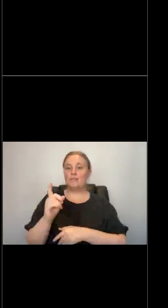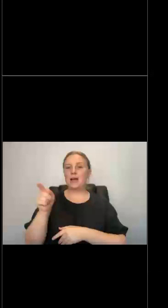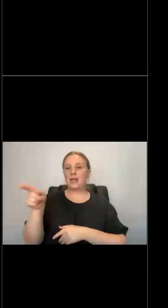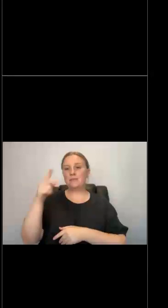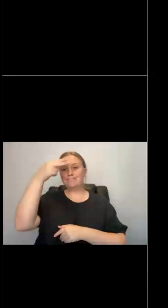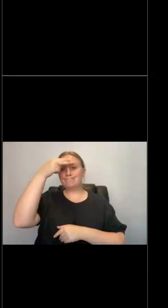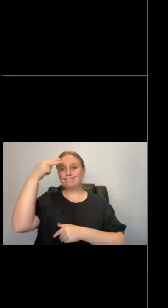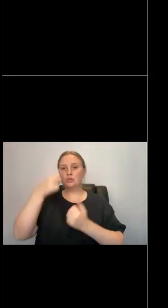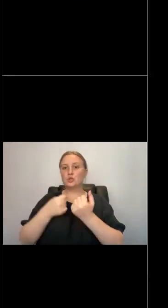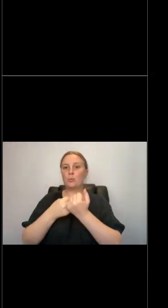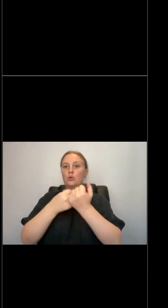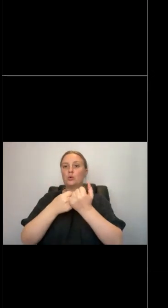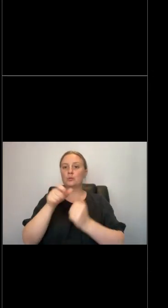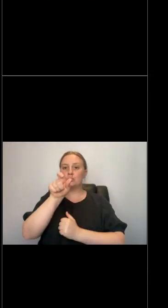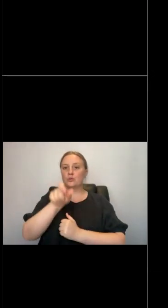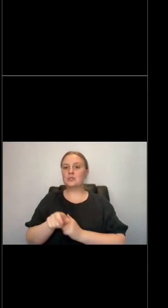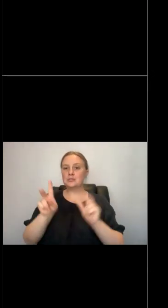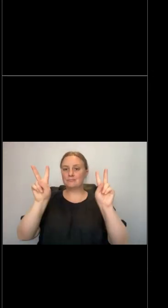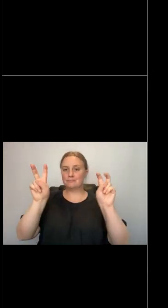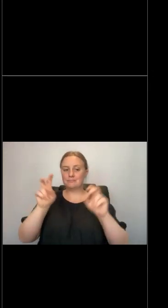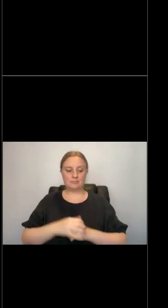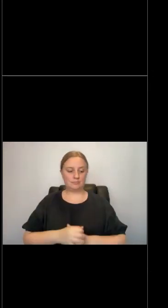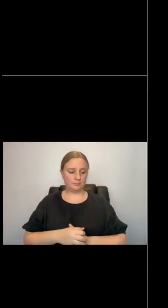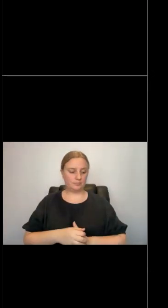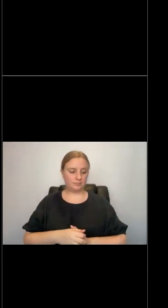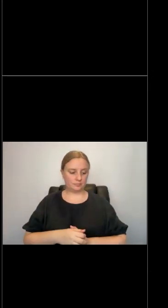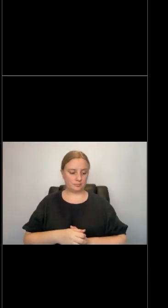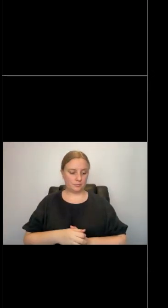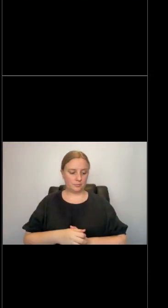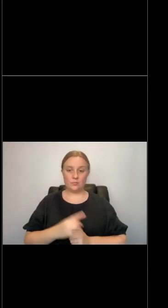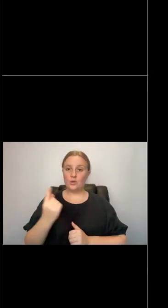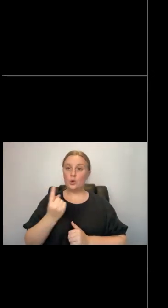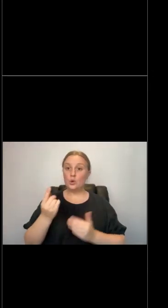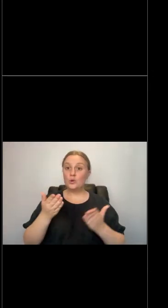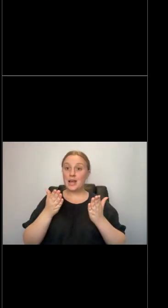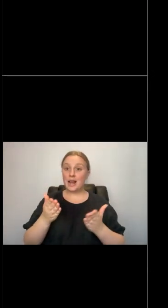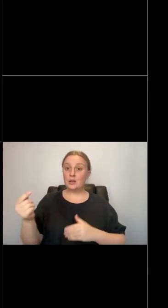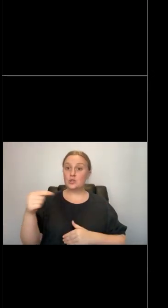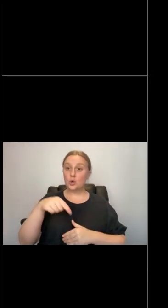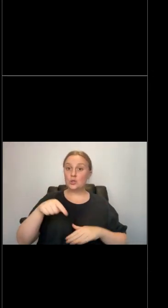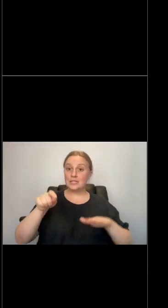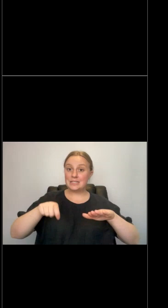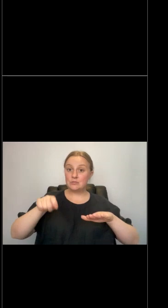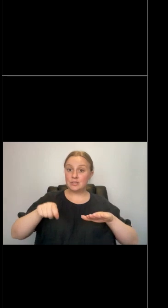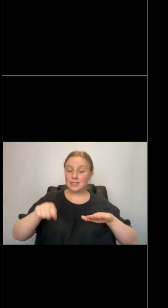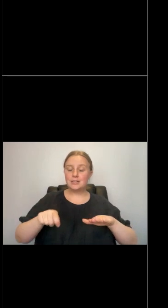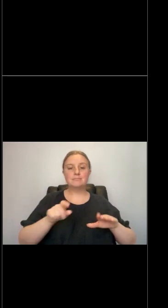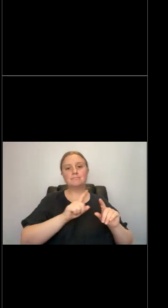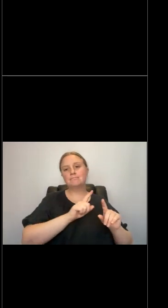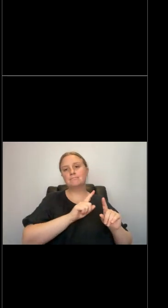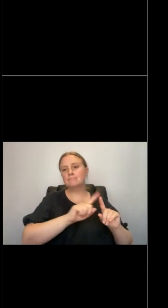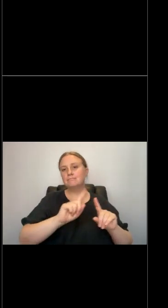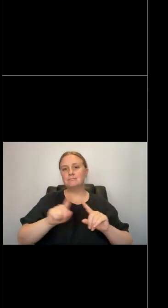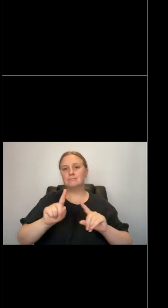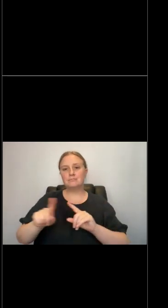There are a variety of people who can attend. Now, I think the big thing to realize with